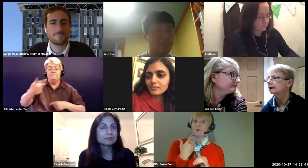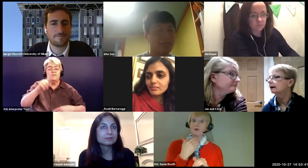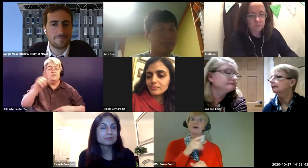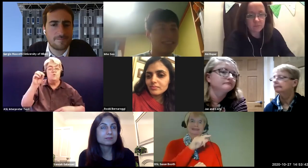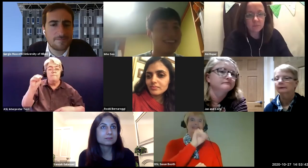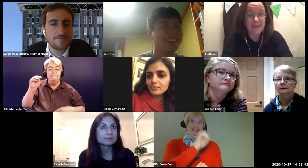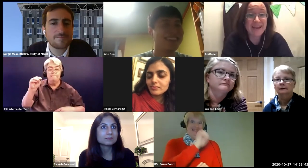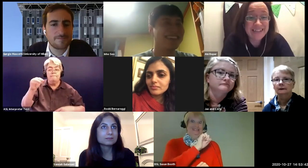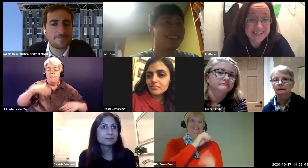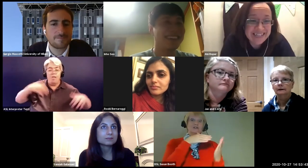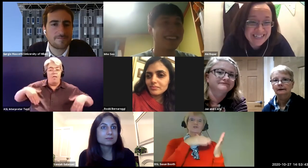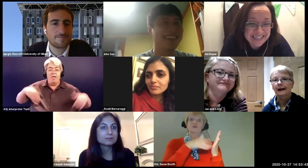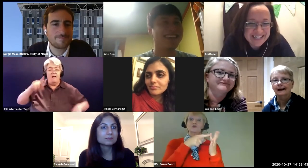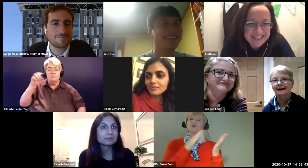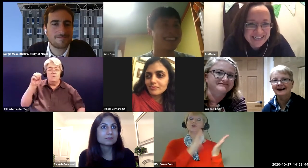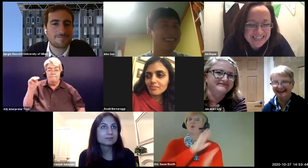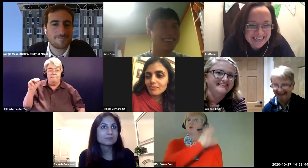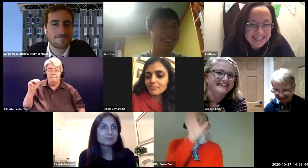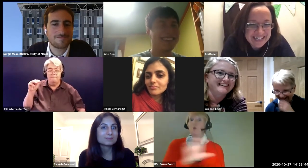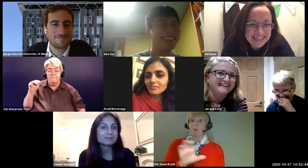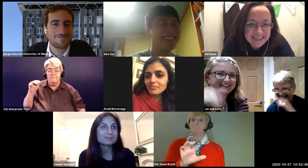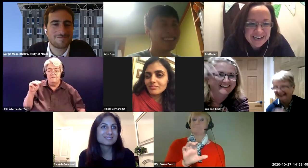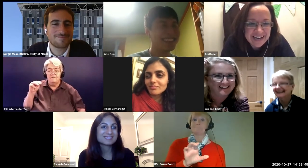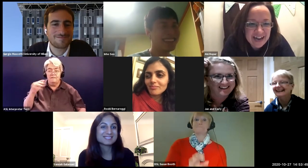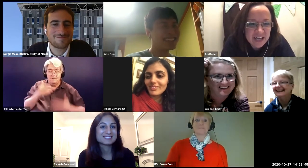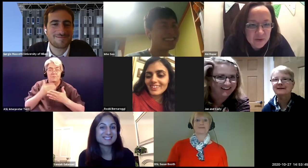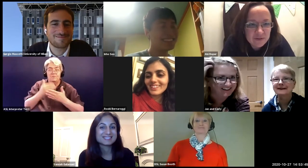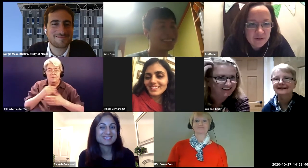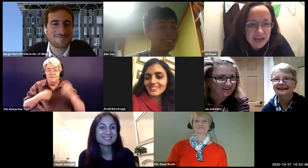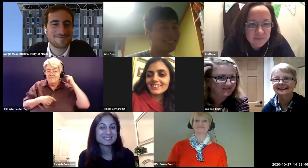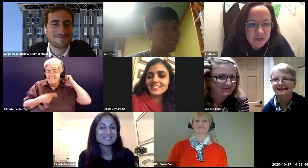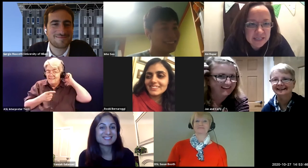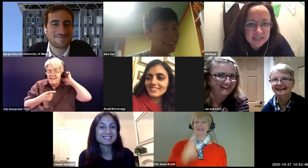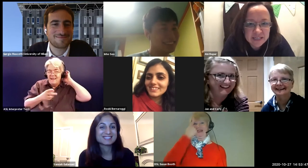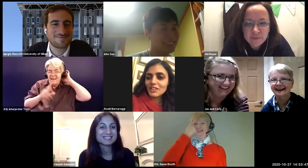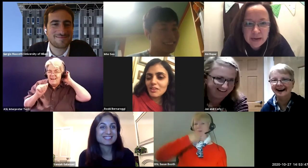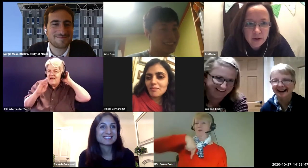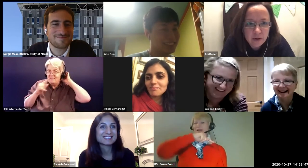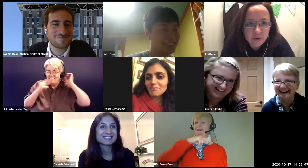Um i think we're all experts in Zoom now aren't we?